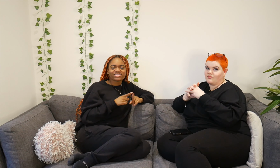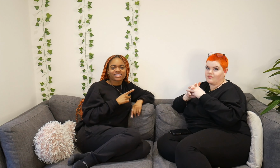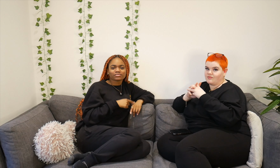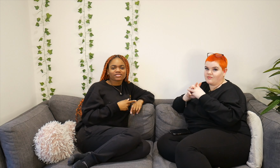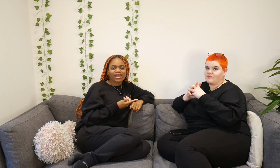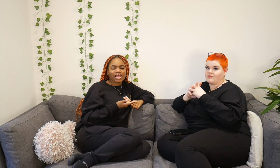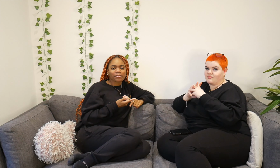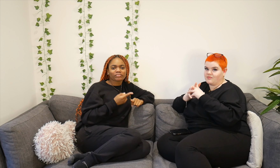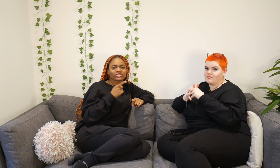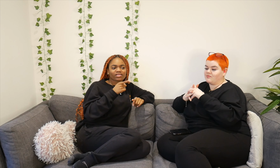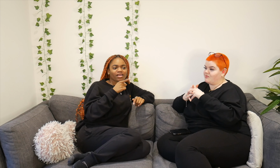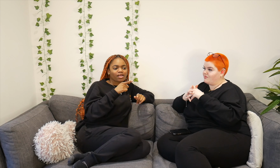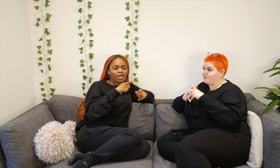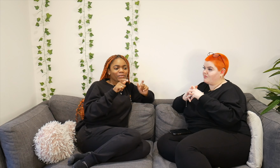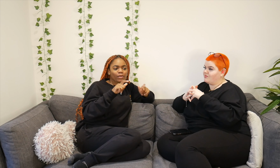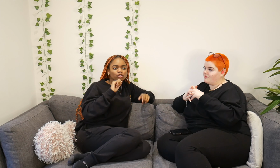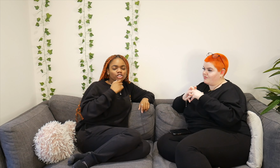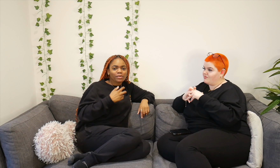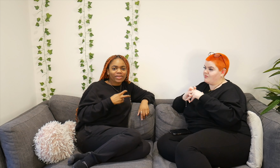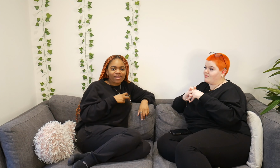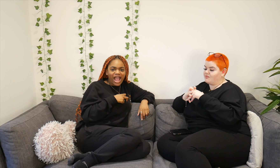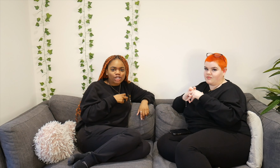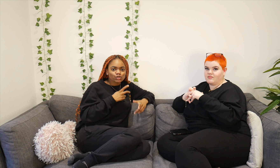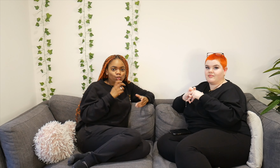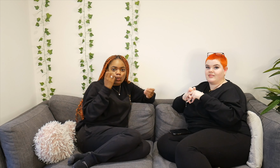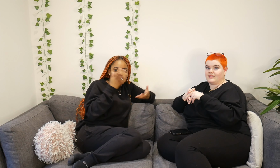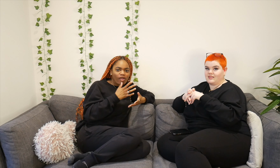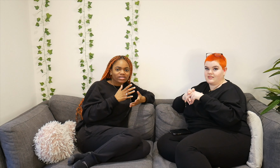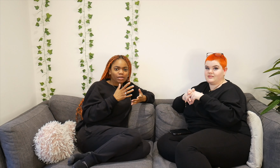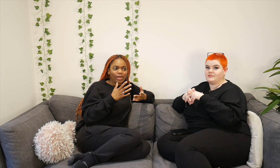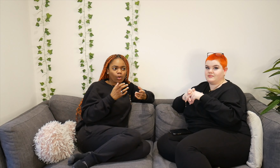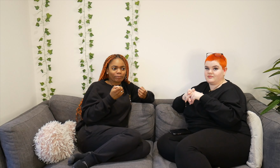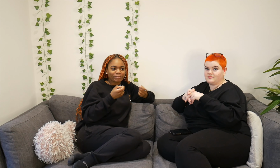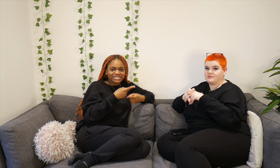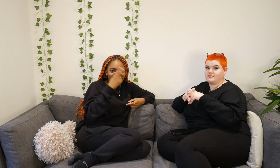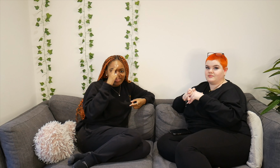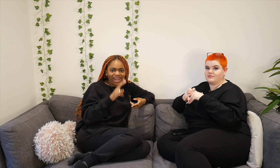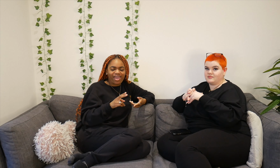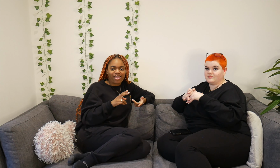at the same time, people shouldn't be anxious or worried about missing their name